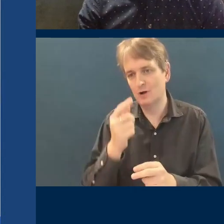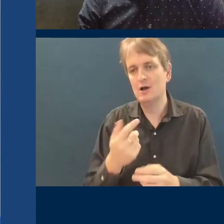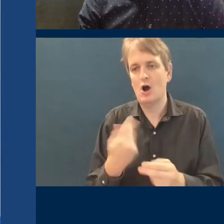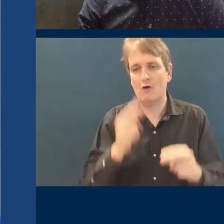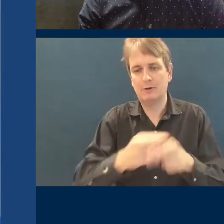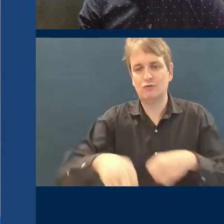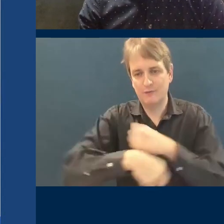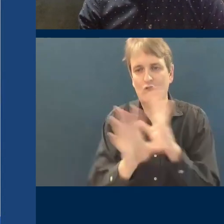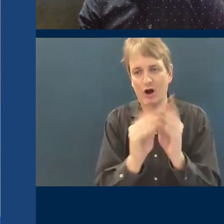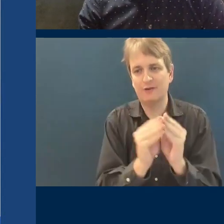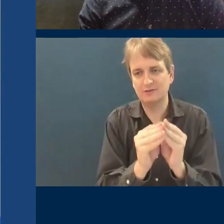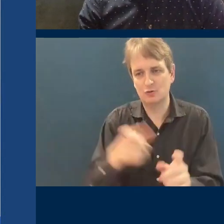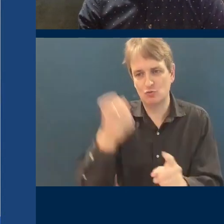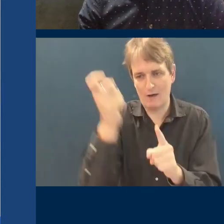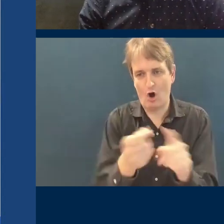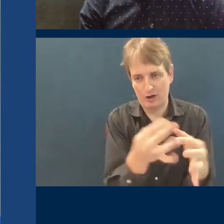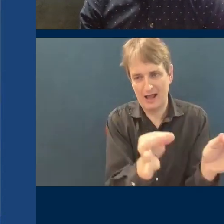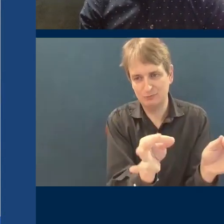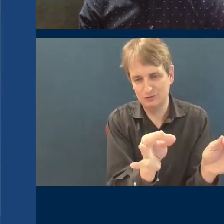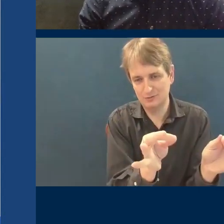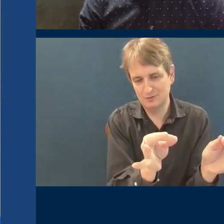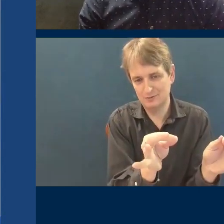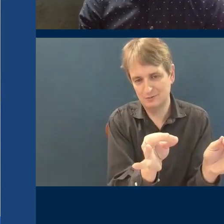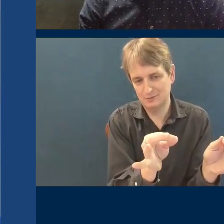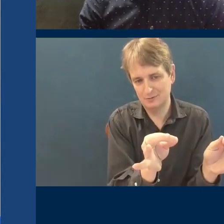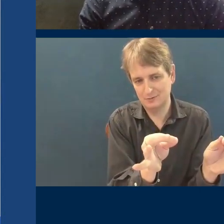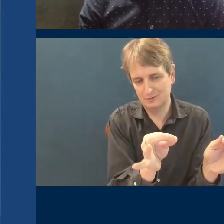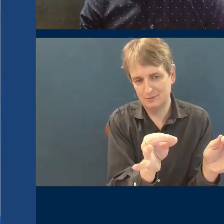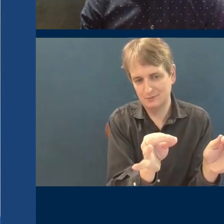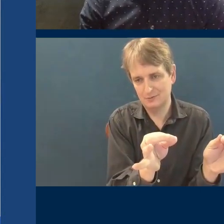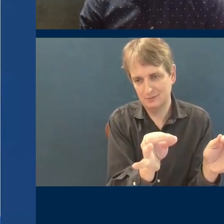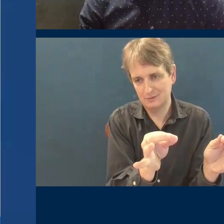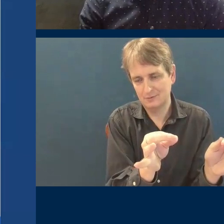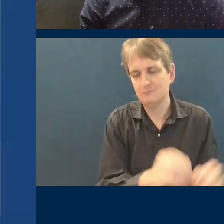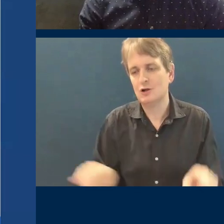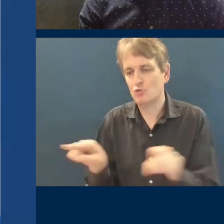Okay. Another thing I wanted to mention related to video, conferencing, and auto captioning